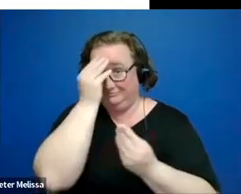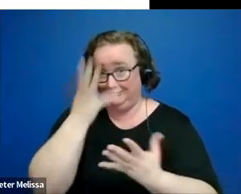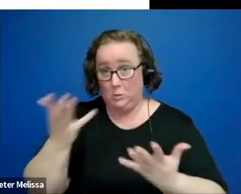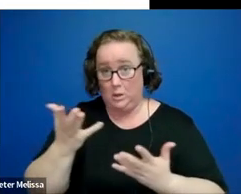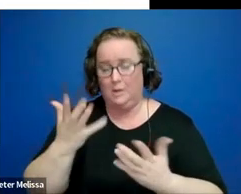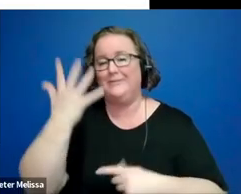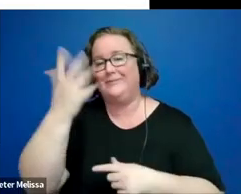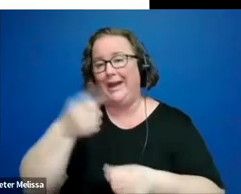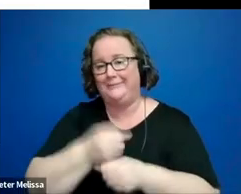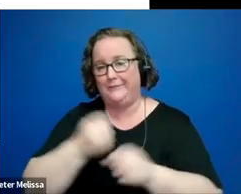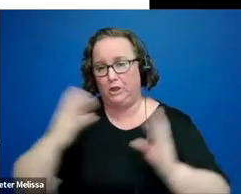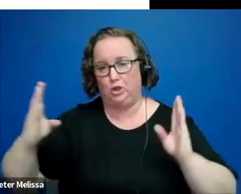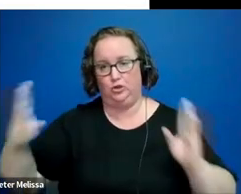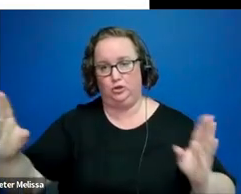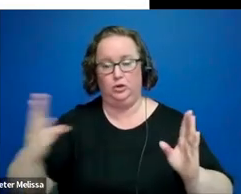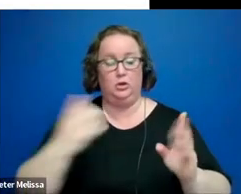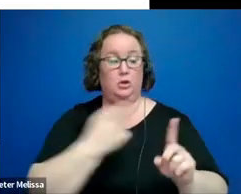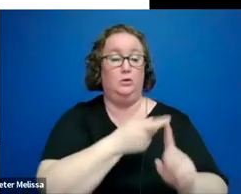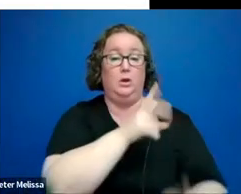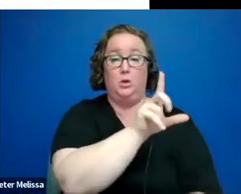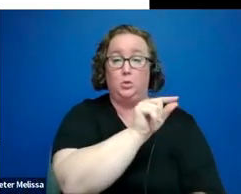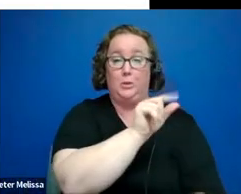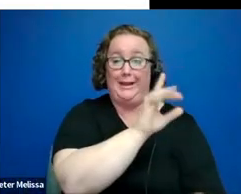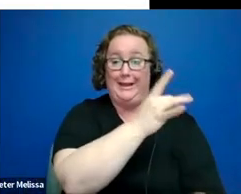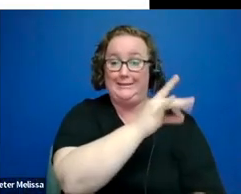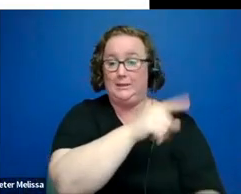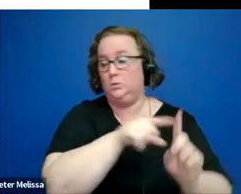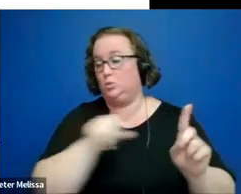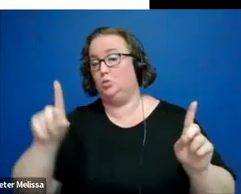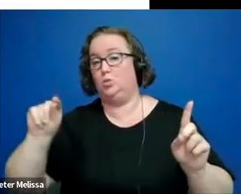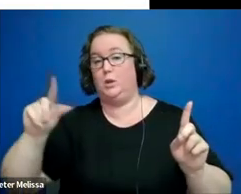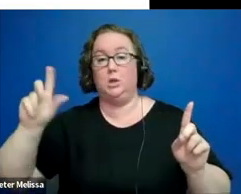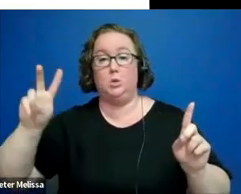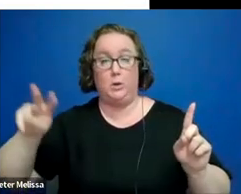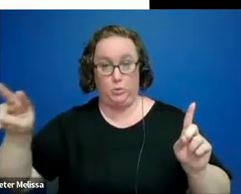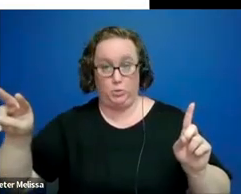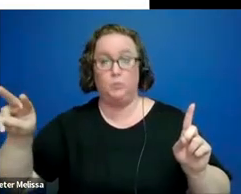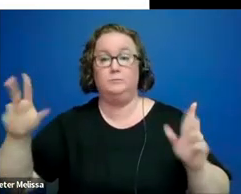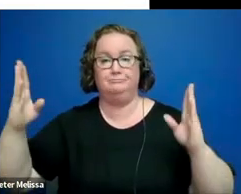sample from 2018 to 2022, which pulls the data from